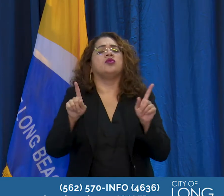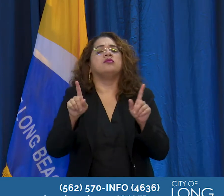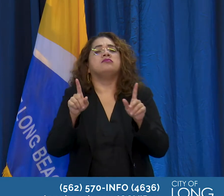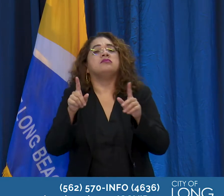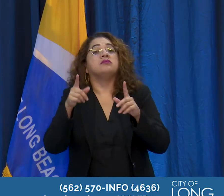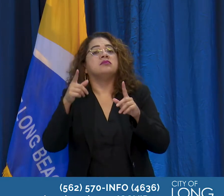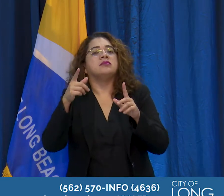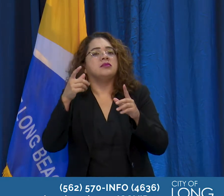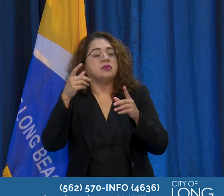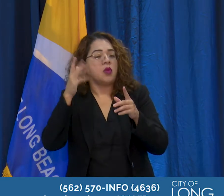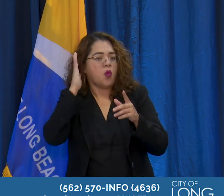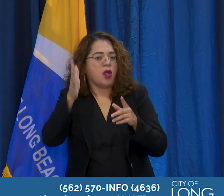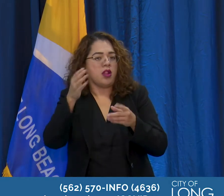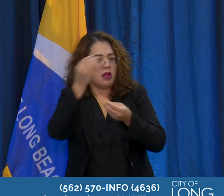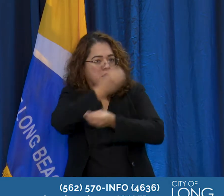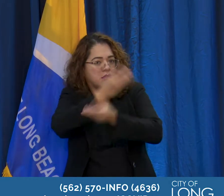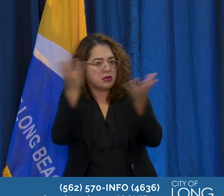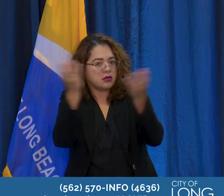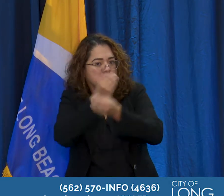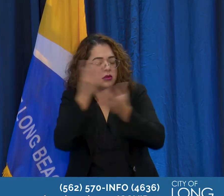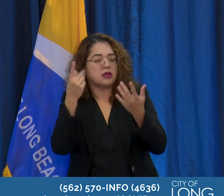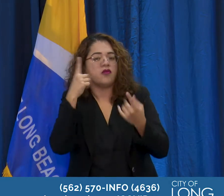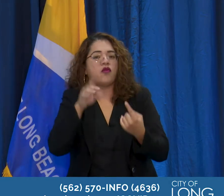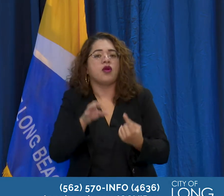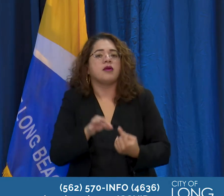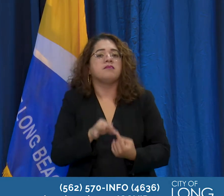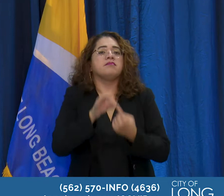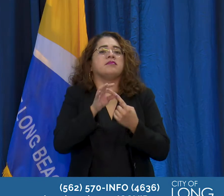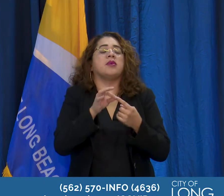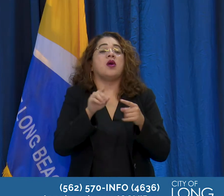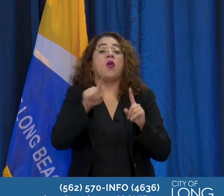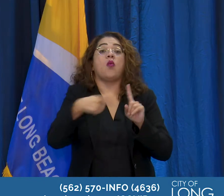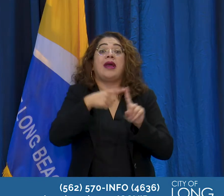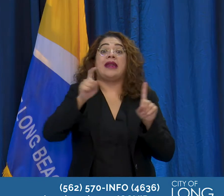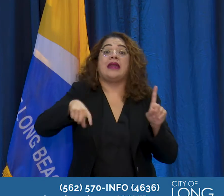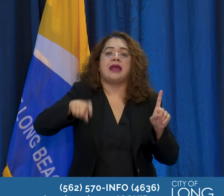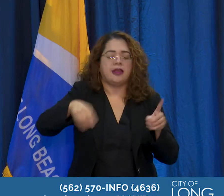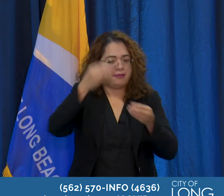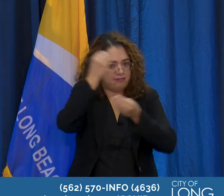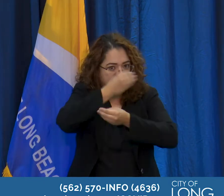and have these press events and media events as needed and often times at other locations